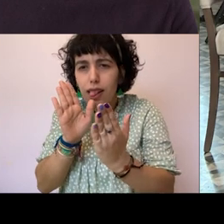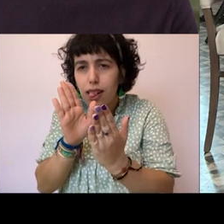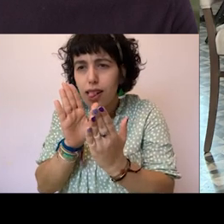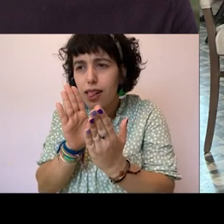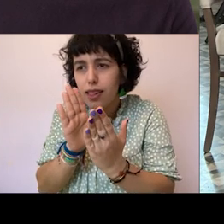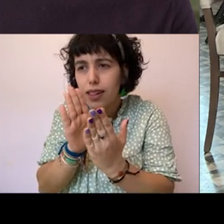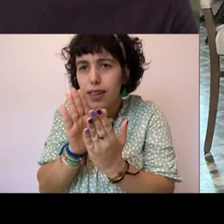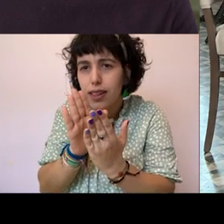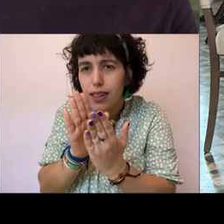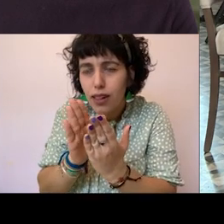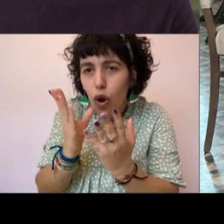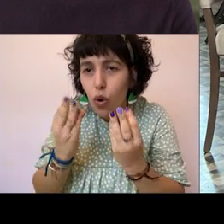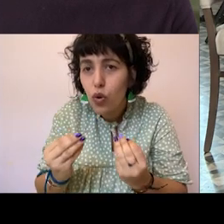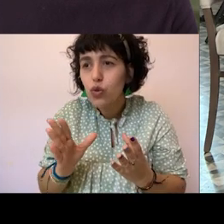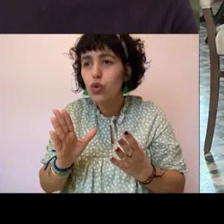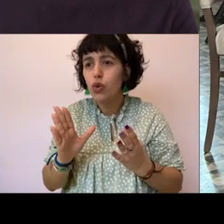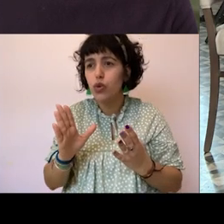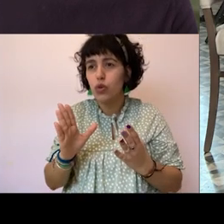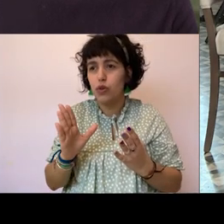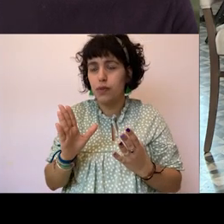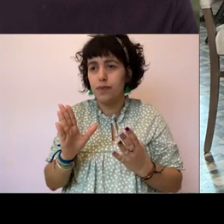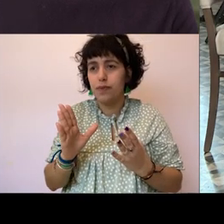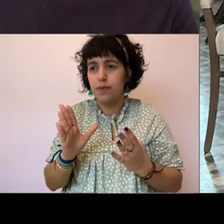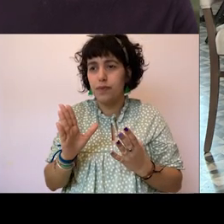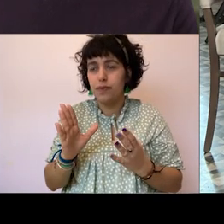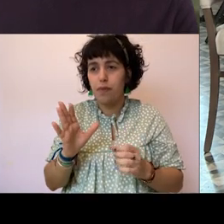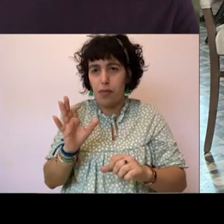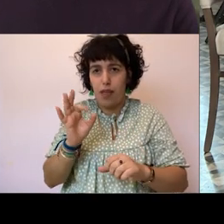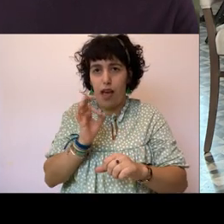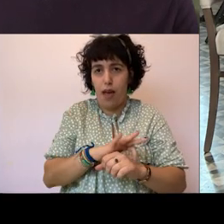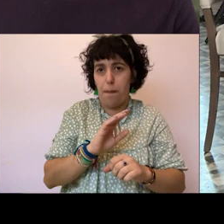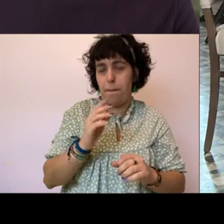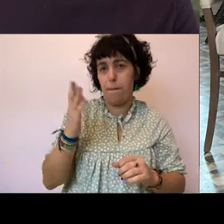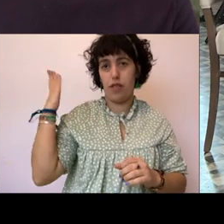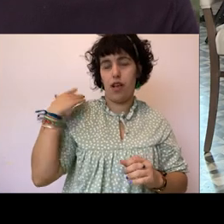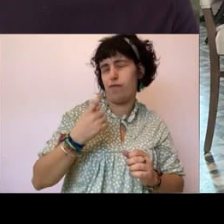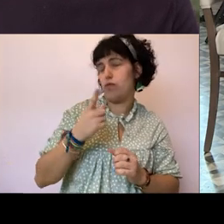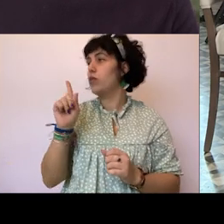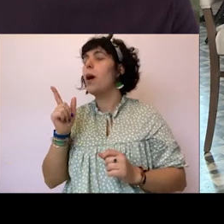He came up close and did things. I turned around and screamed like that